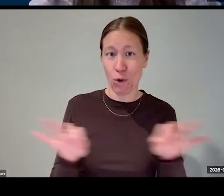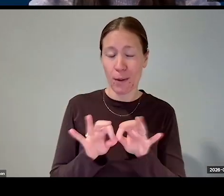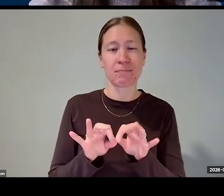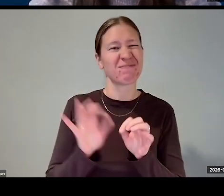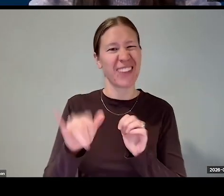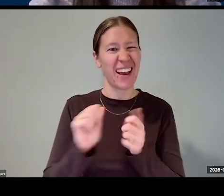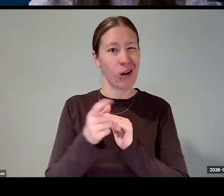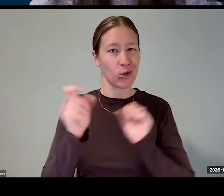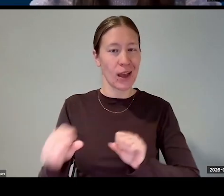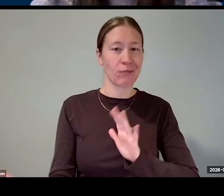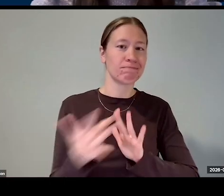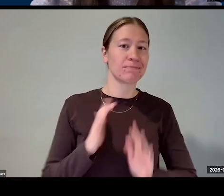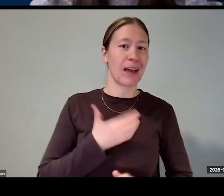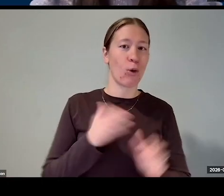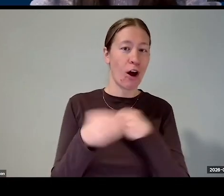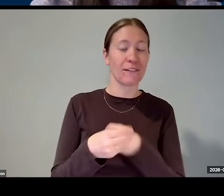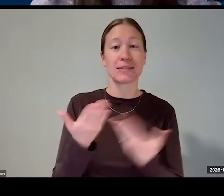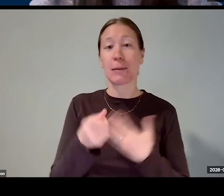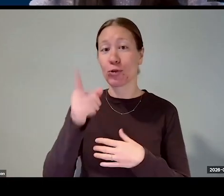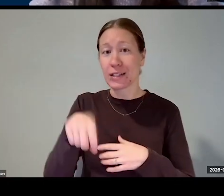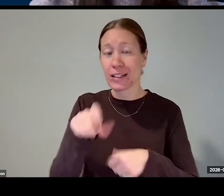if you need a workplace accommodation,